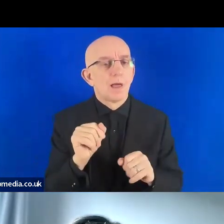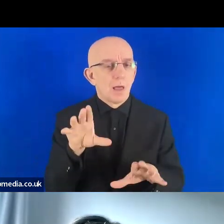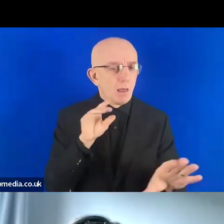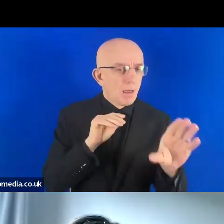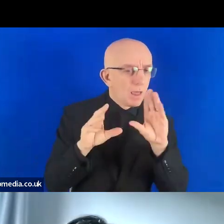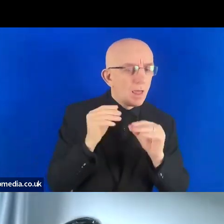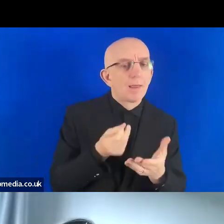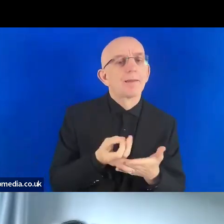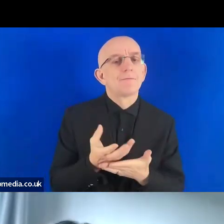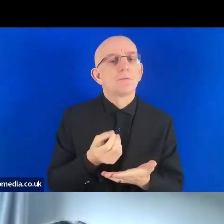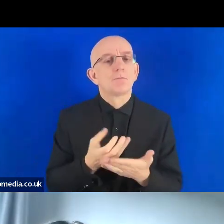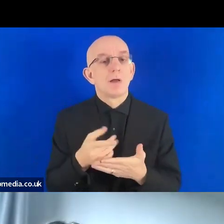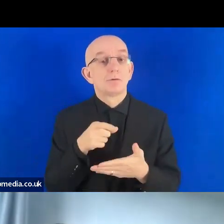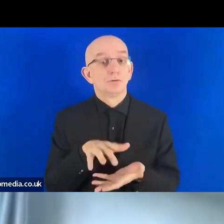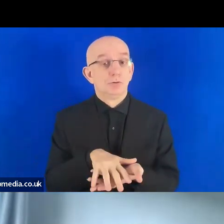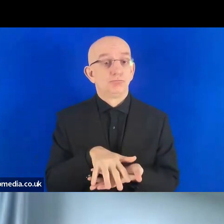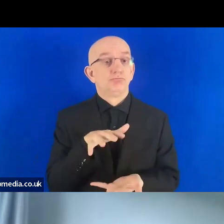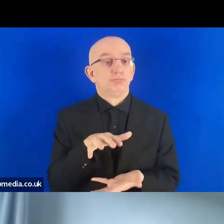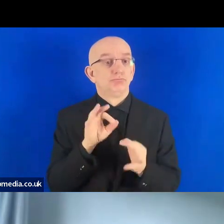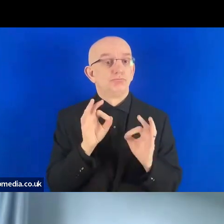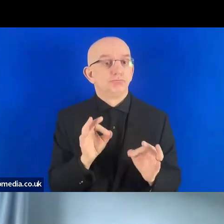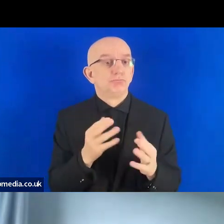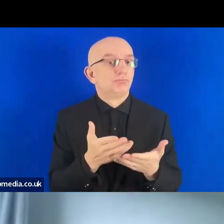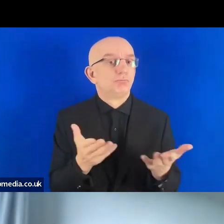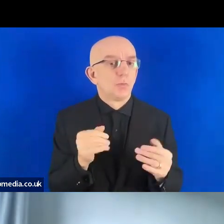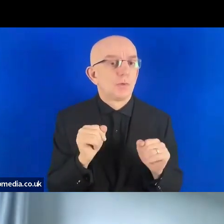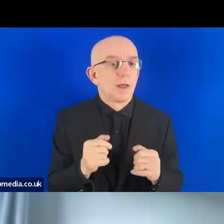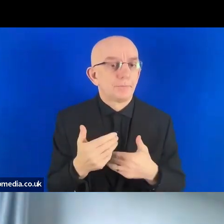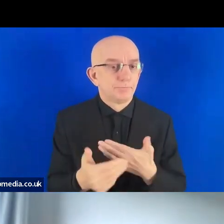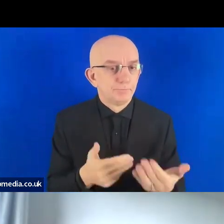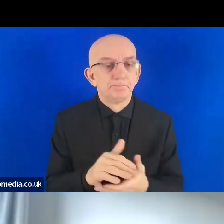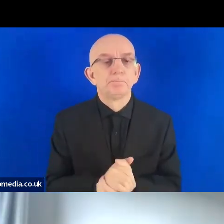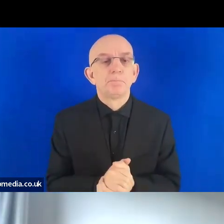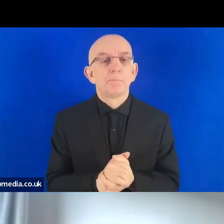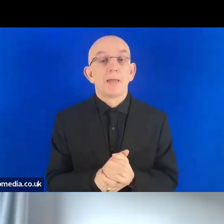Okay. I think, we could go to the next slide because that's taking us